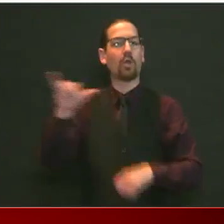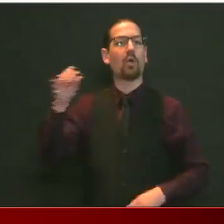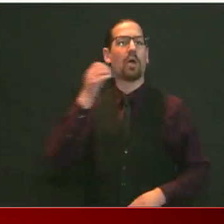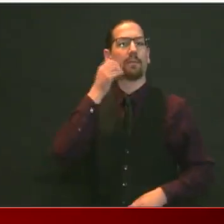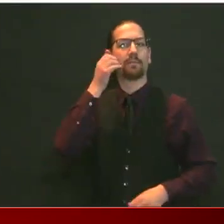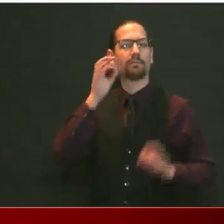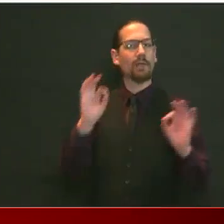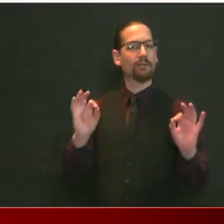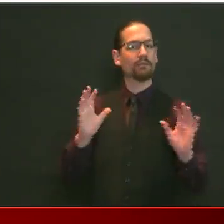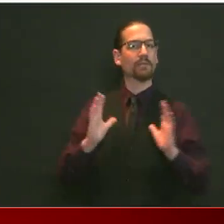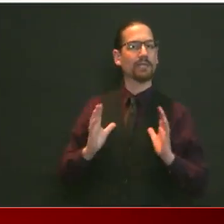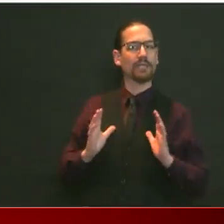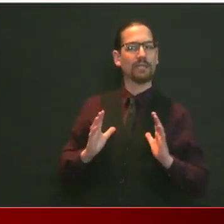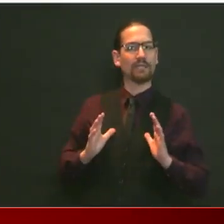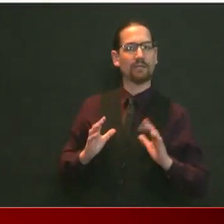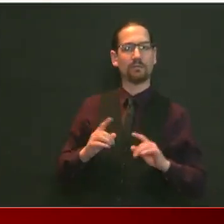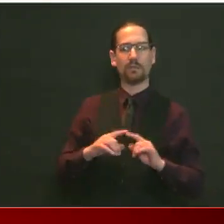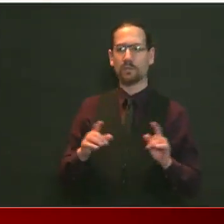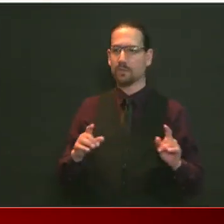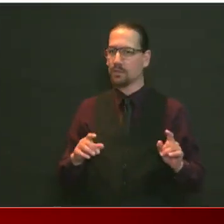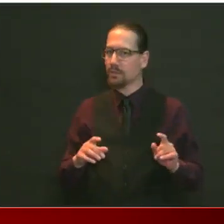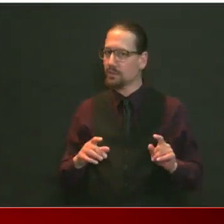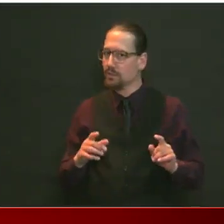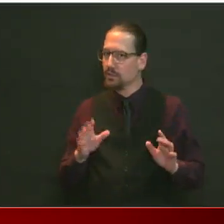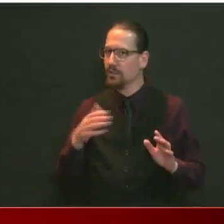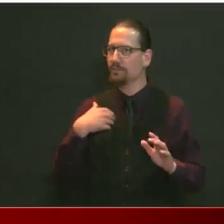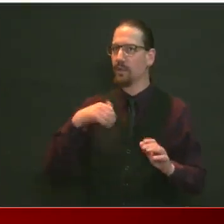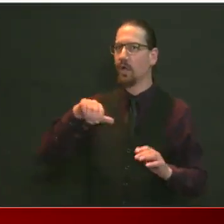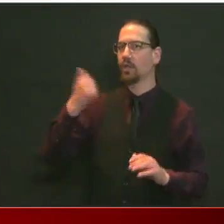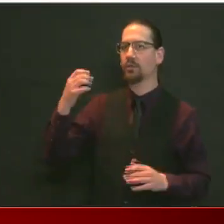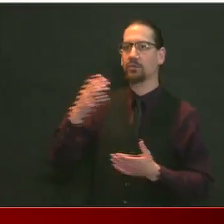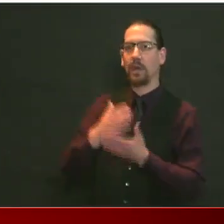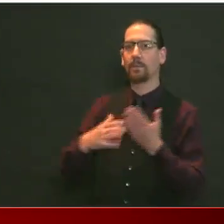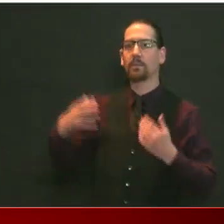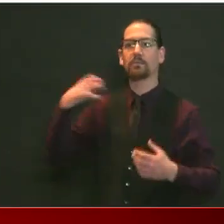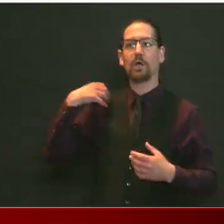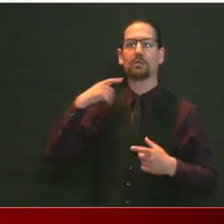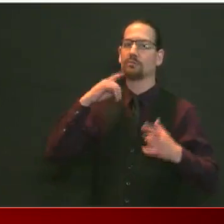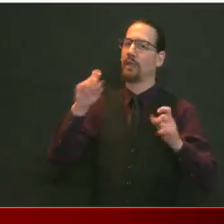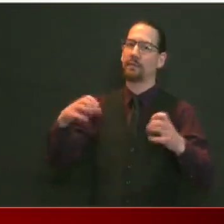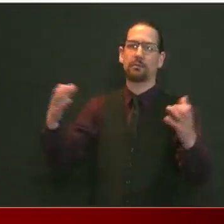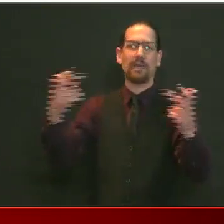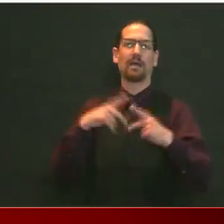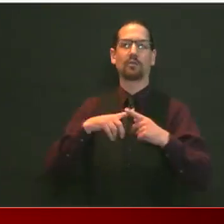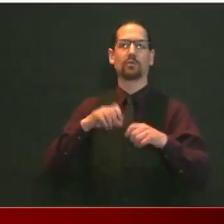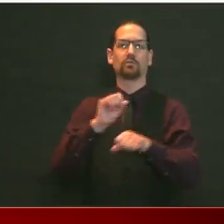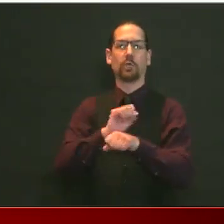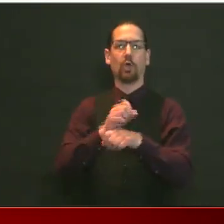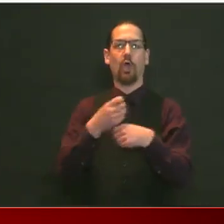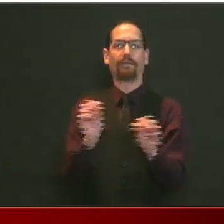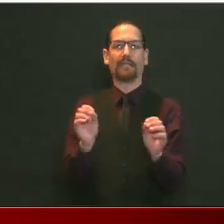THEY'RE STILL AT HOME GETTING PAID AT HOME. AND THEIR EMPLOYEES ARE SAYING, OK, LET'S SLOWLY COME BACK INTO THE OFFICE. AND THEIR EMPLOYEES